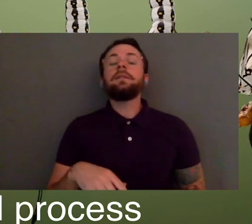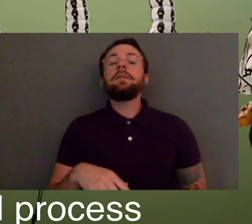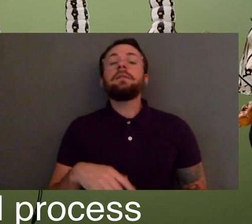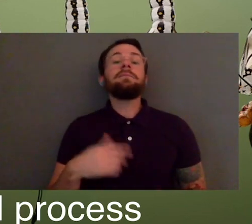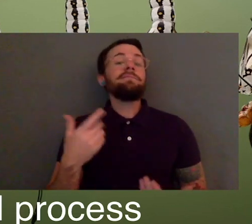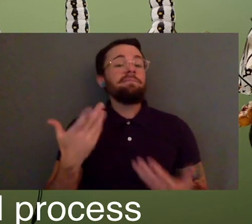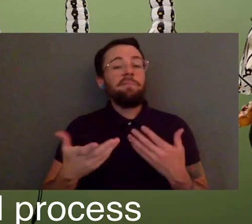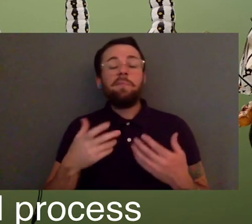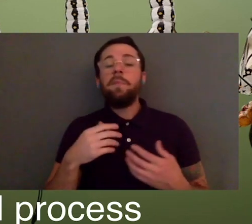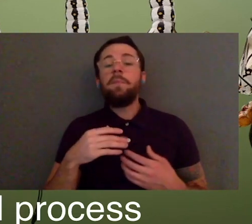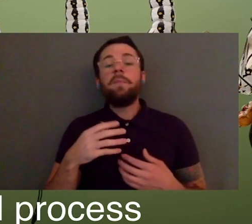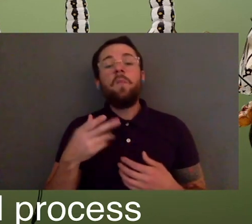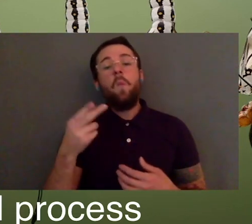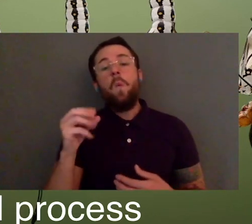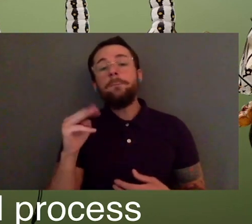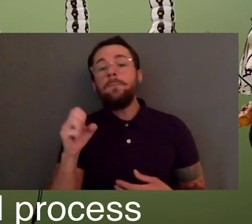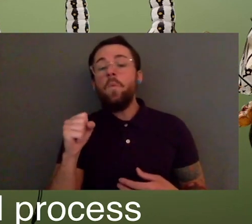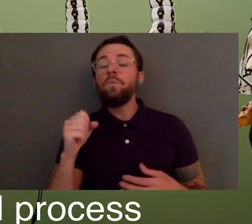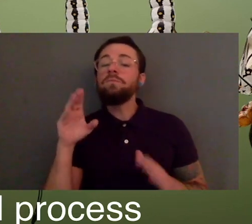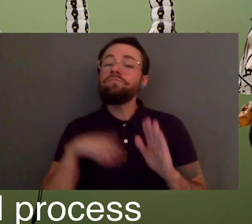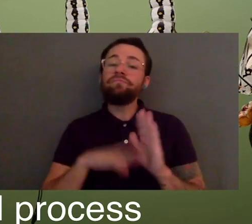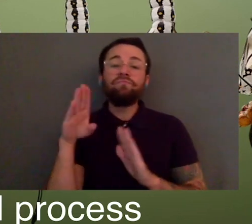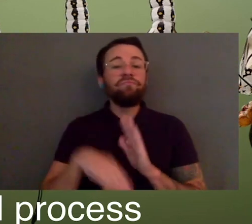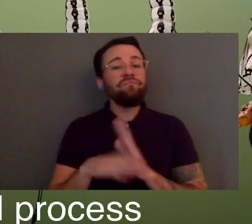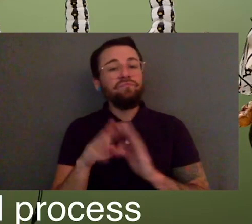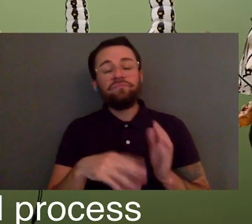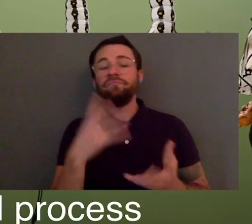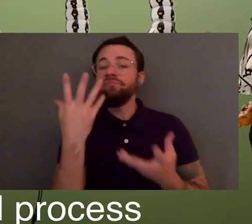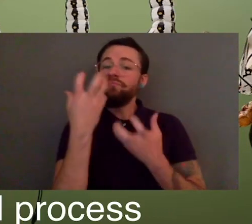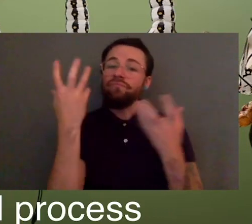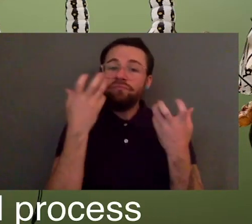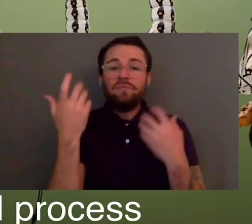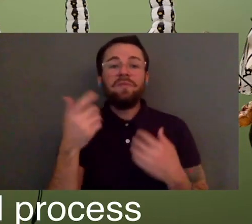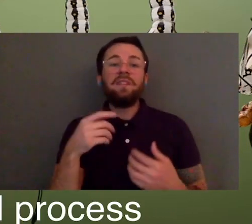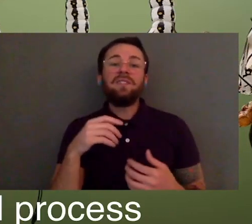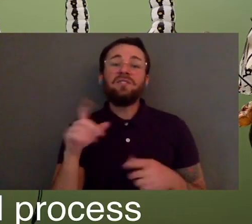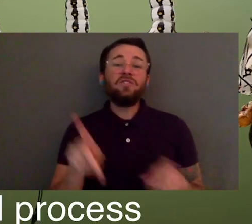In high school, a lot of students who are in the transyouth will go through hormone